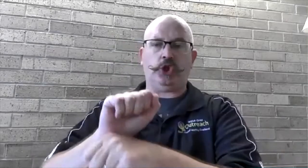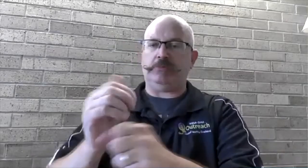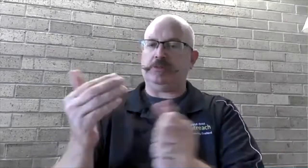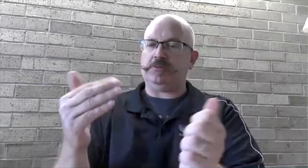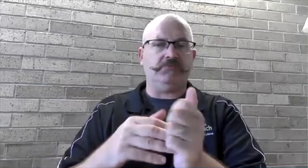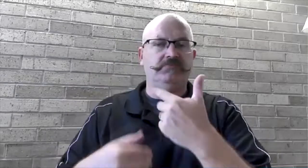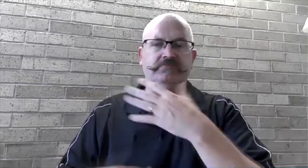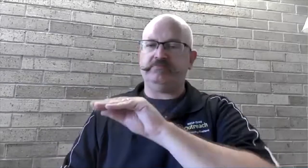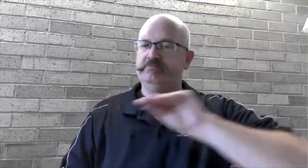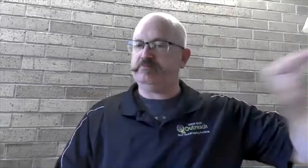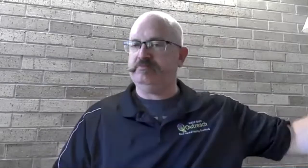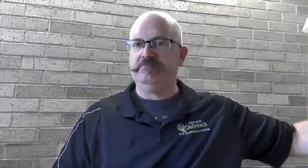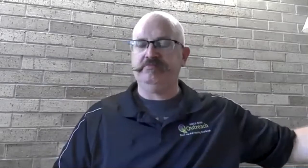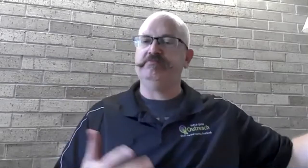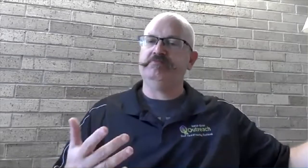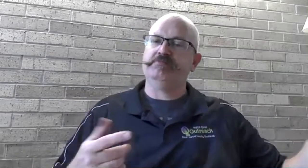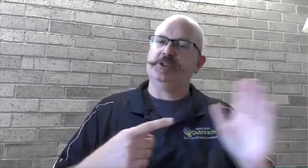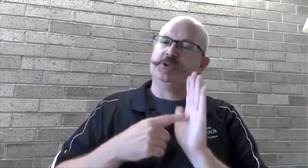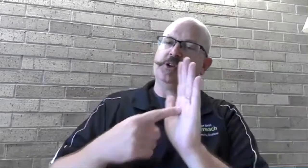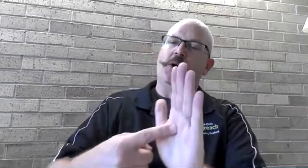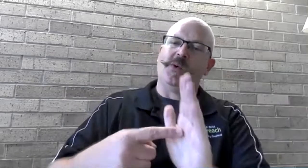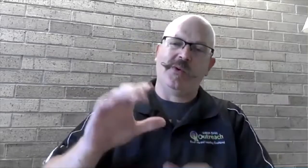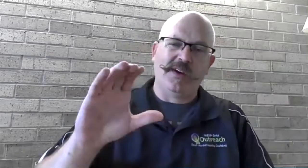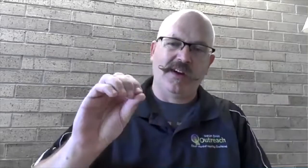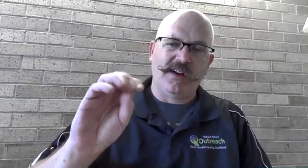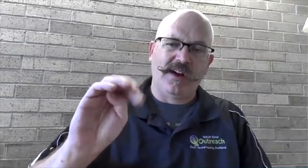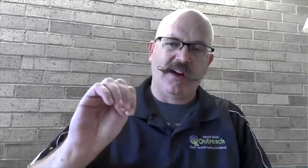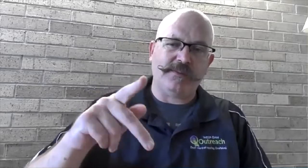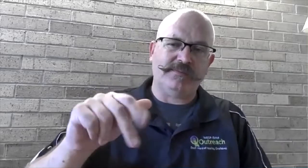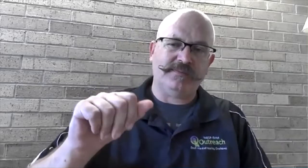us not to wear stripes because, right yes, they jump up and down and it's very difficult to see.